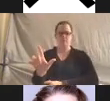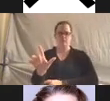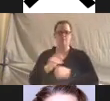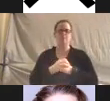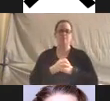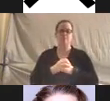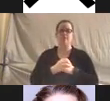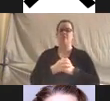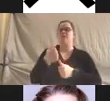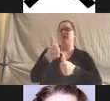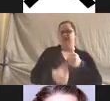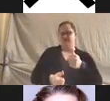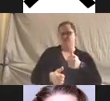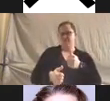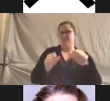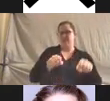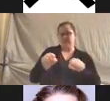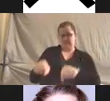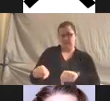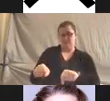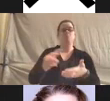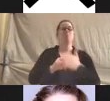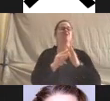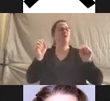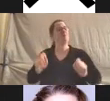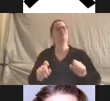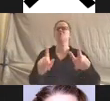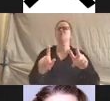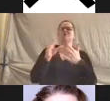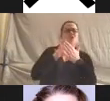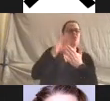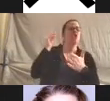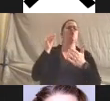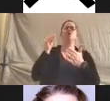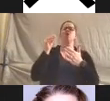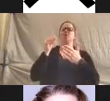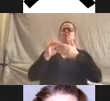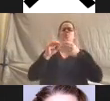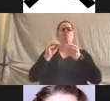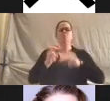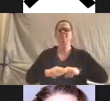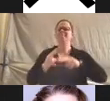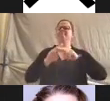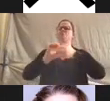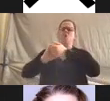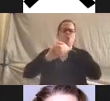In every attempt, there's an opportunity to learn, to build more coalition, to build out your strategy,